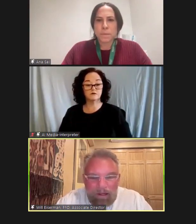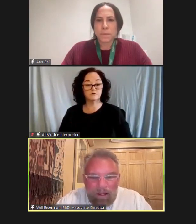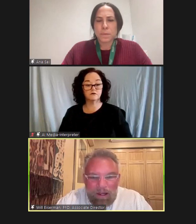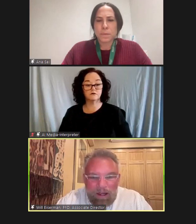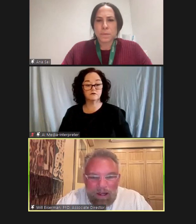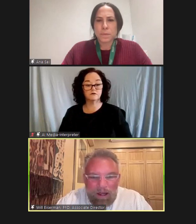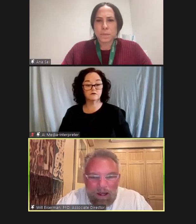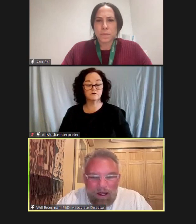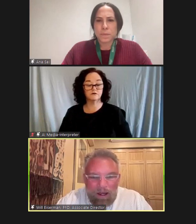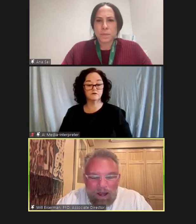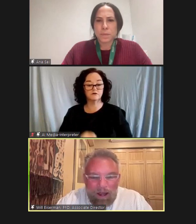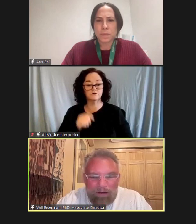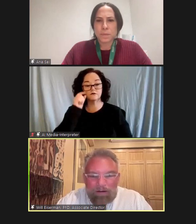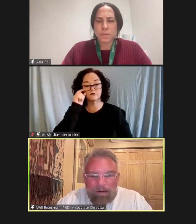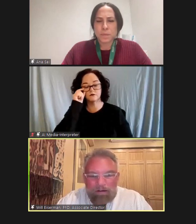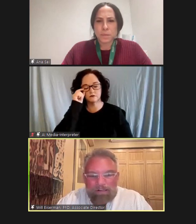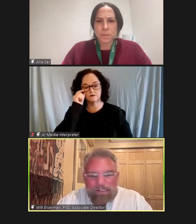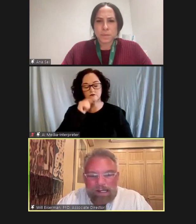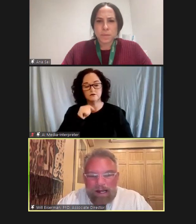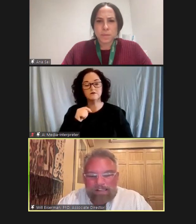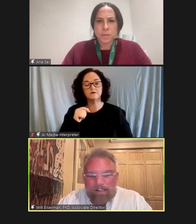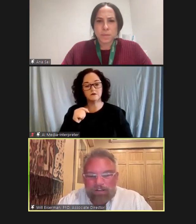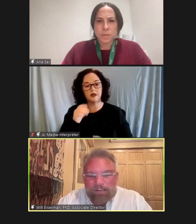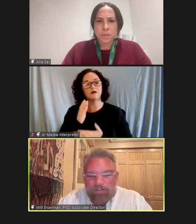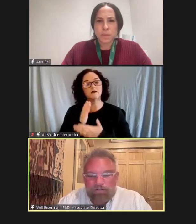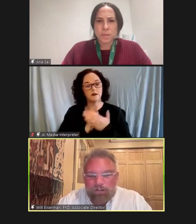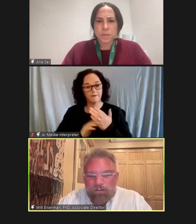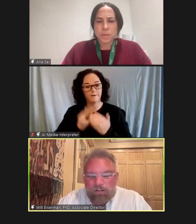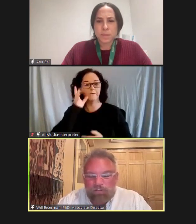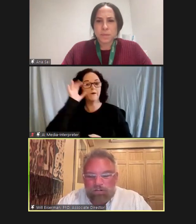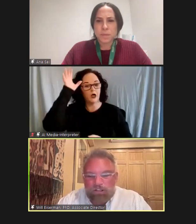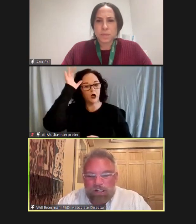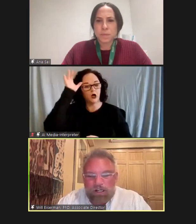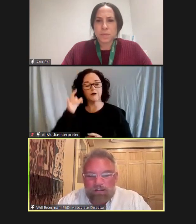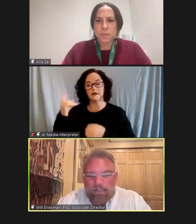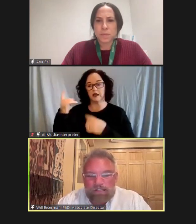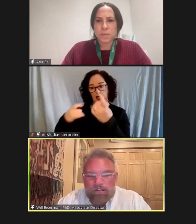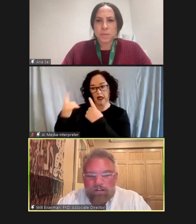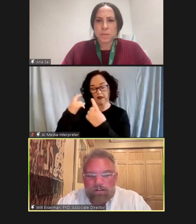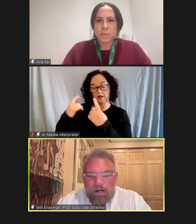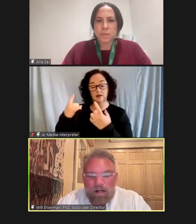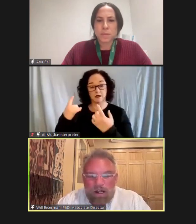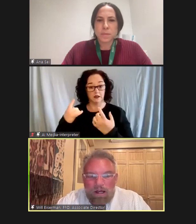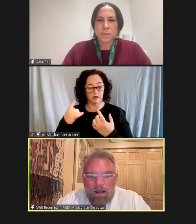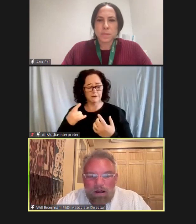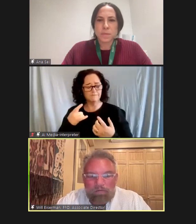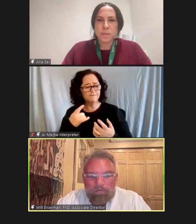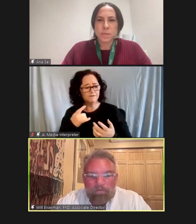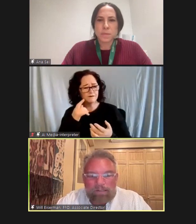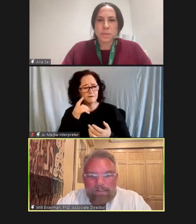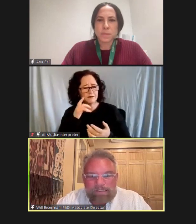um I've had Parents ask if it's